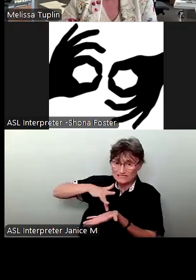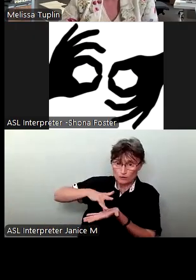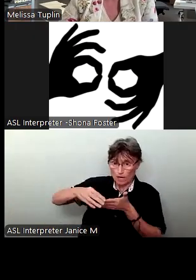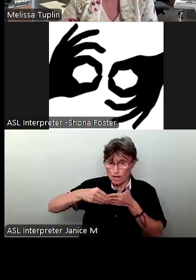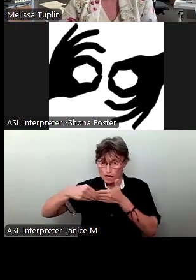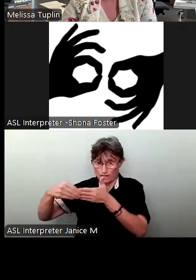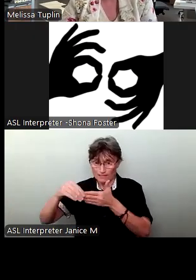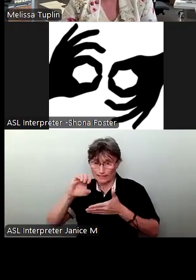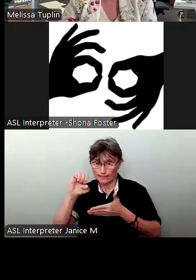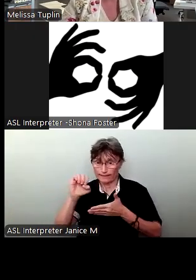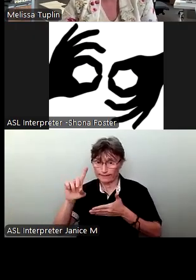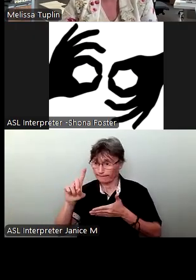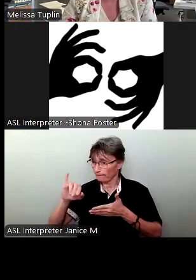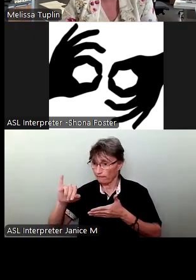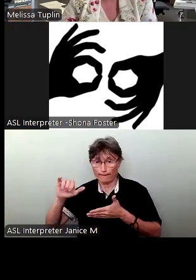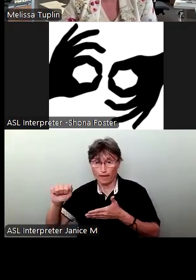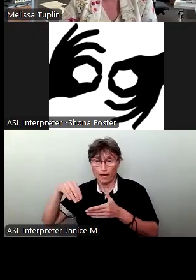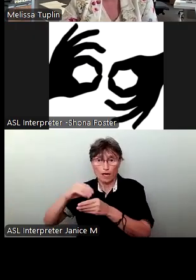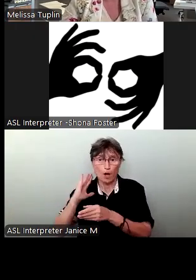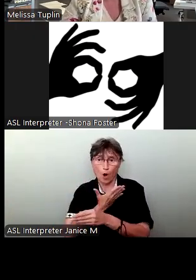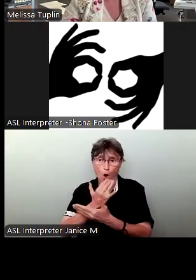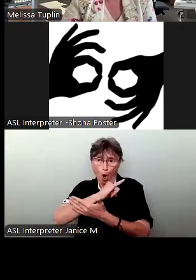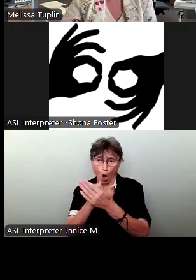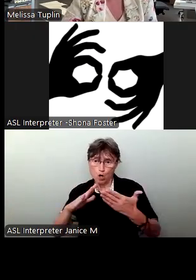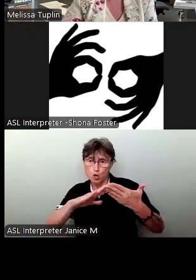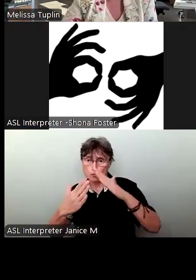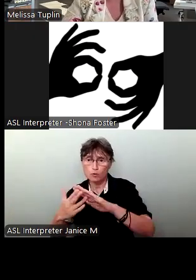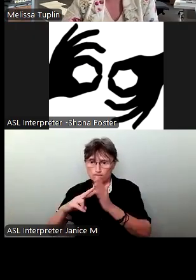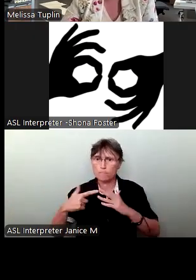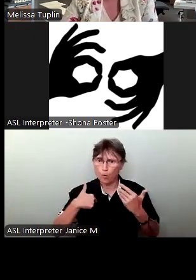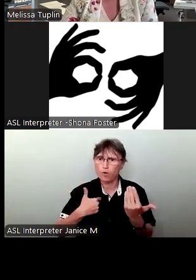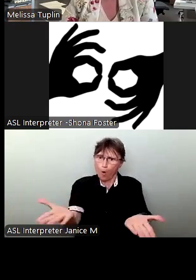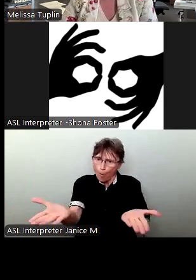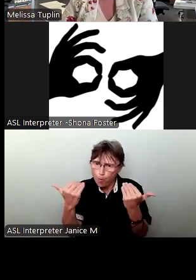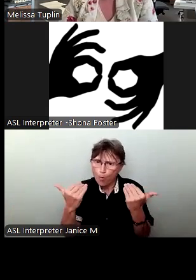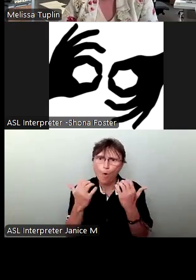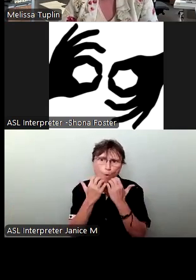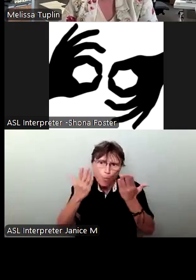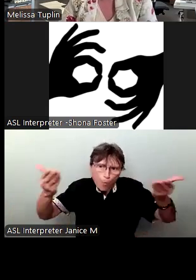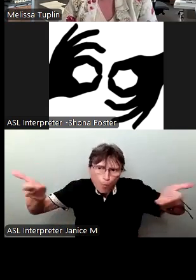the barriers to access that prevent people from feeling welcome, included or participating in